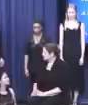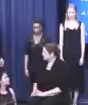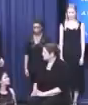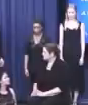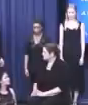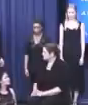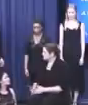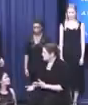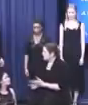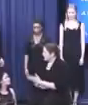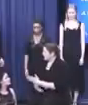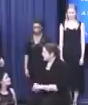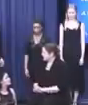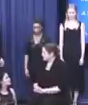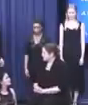[Wendla’s Mom] Alright then.